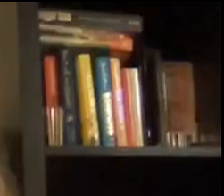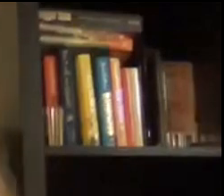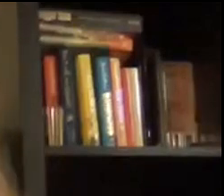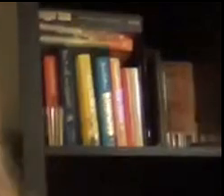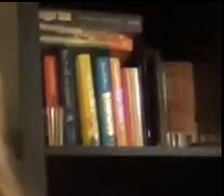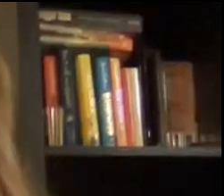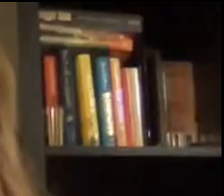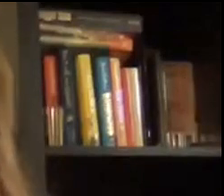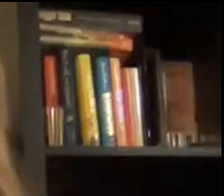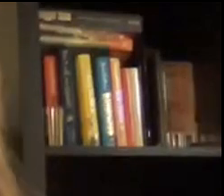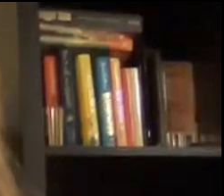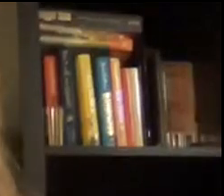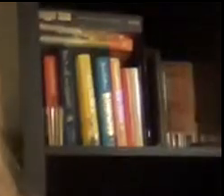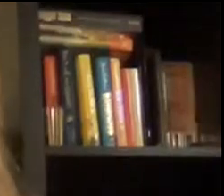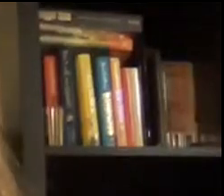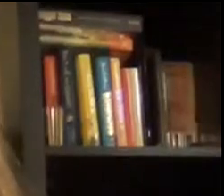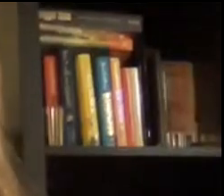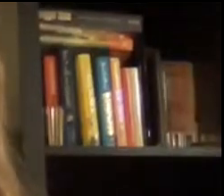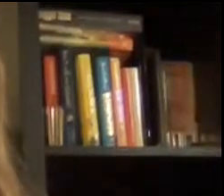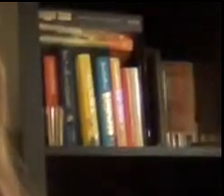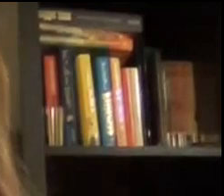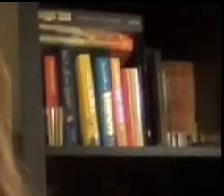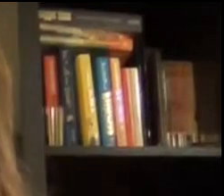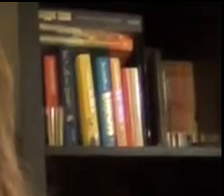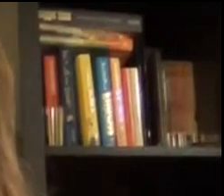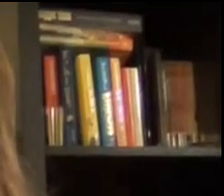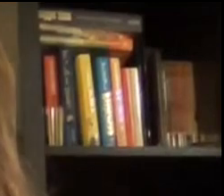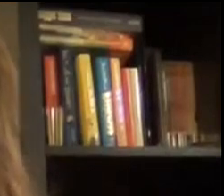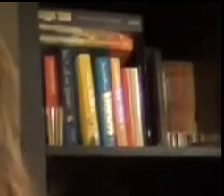for living independently in the community in low and middle income countries